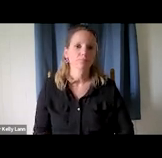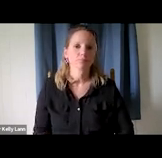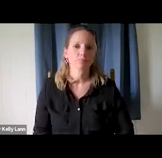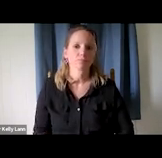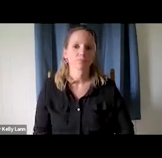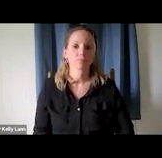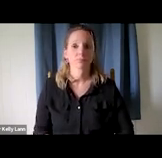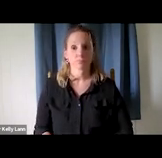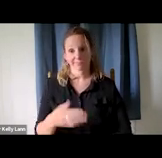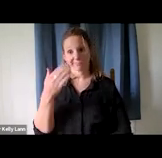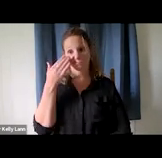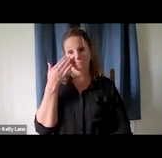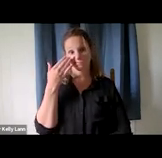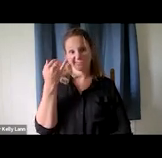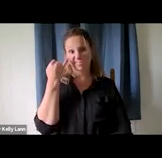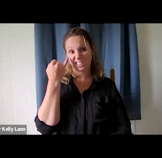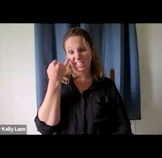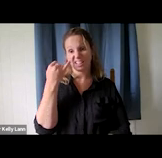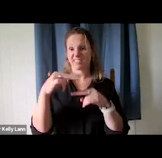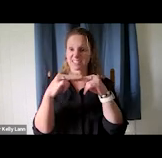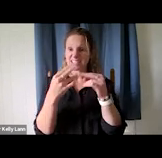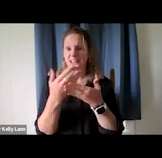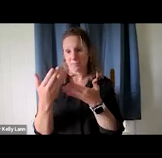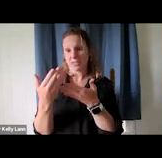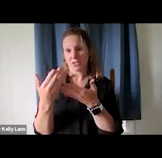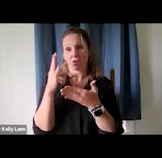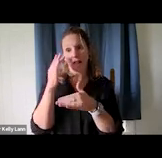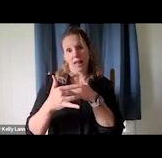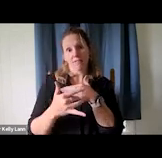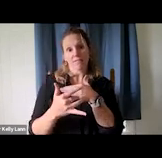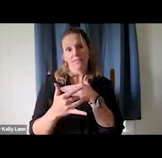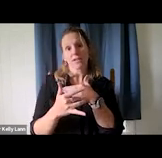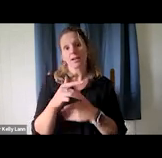Some webinar instructions. So the slides and materials will be available on the SOAR website,